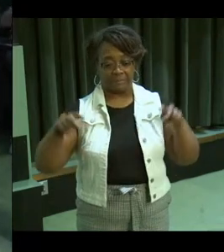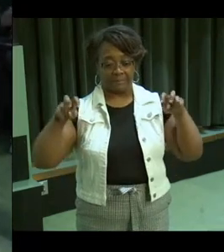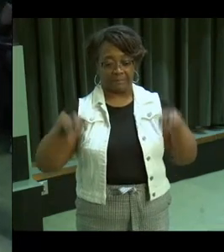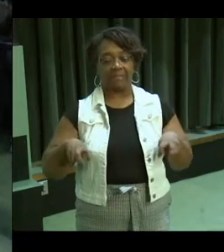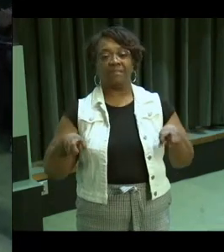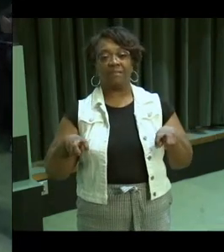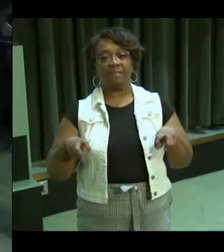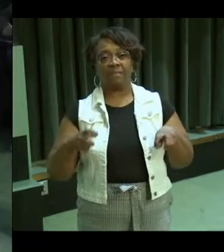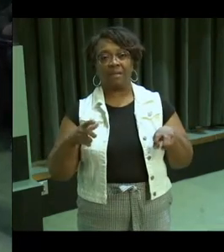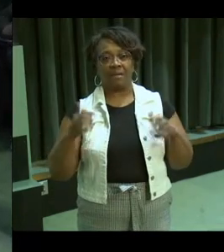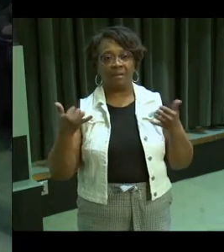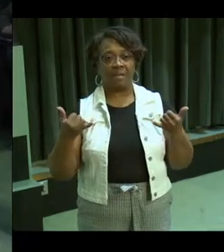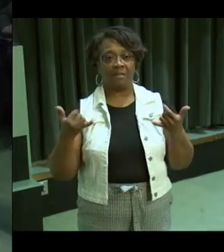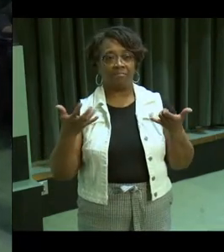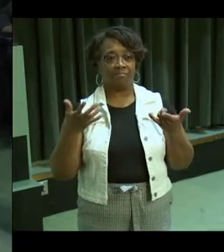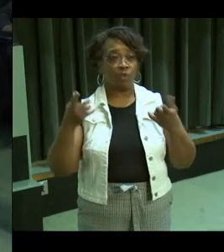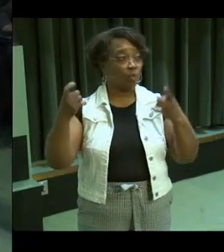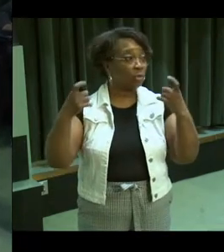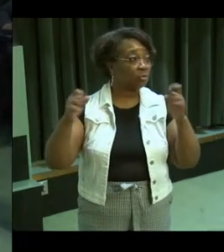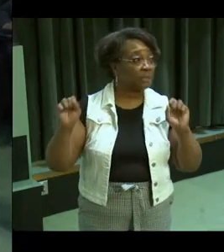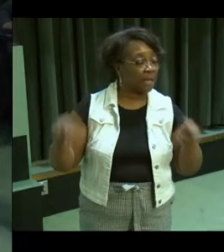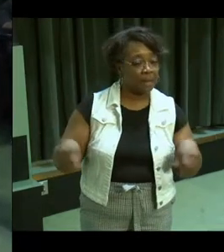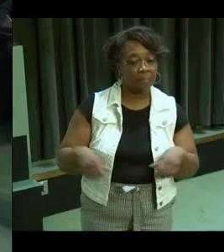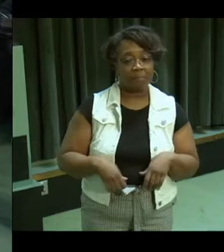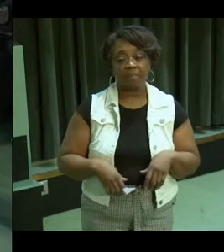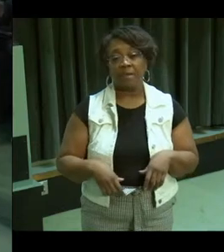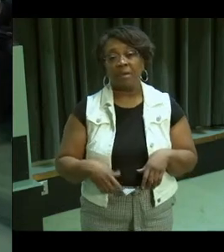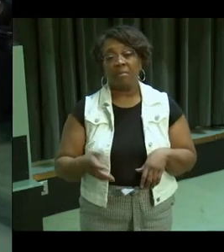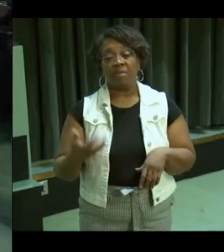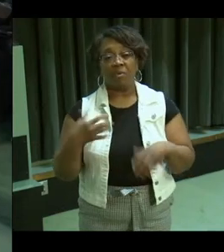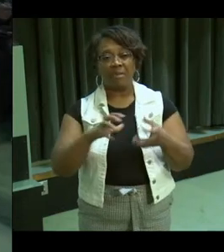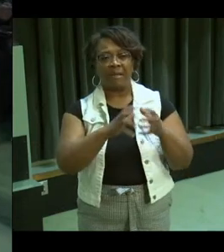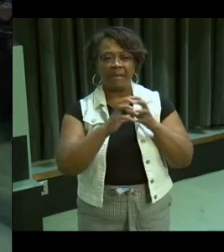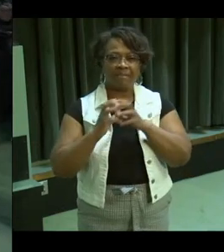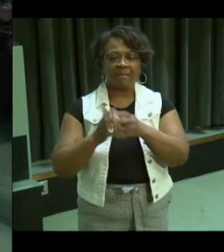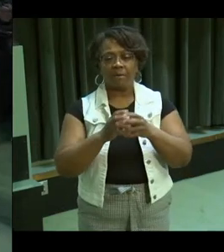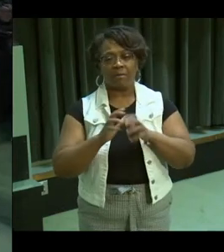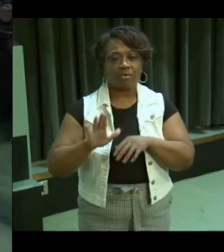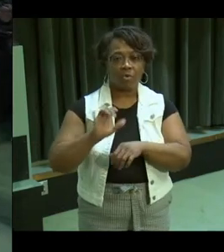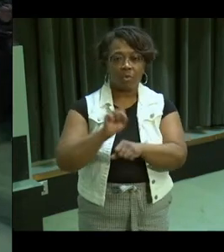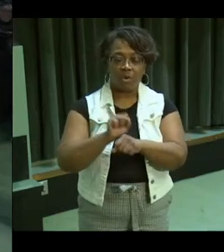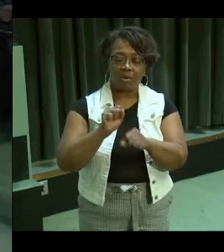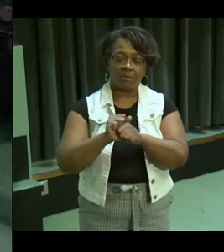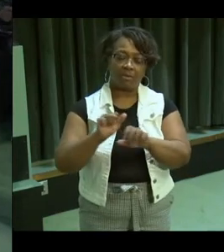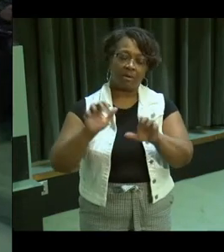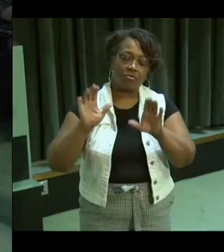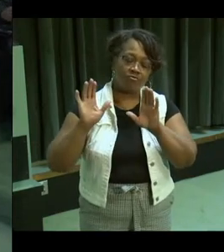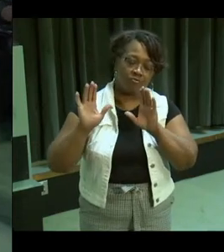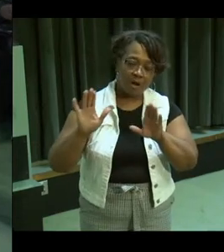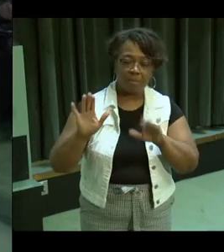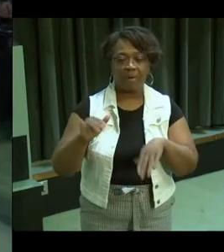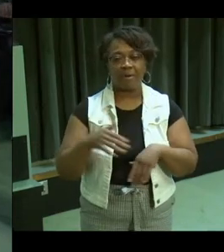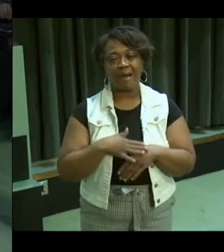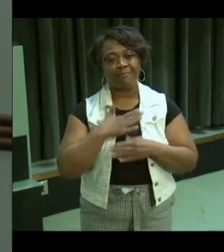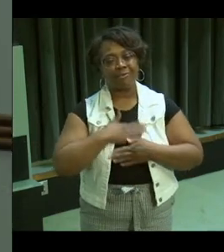floor to any questions, before that, I just wanted to say that the intersectionality of your